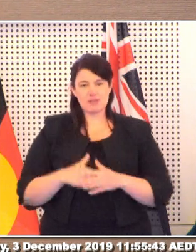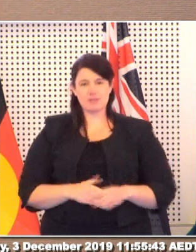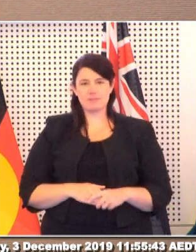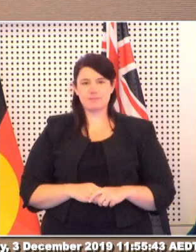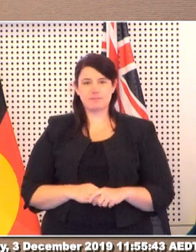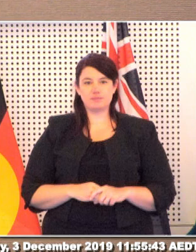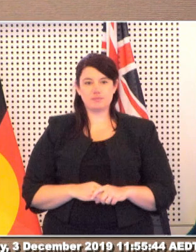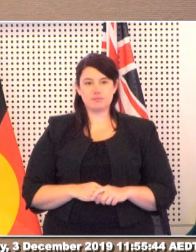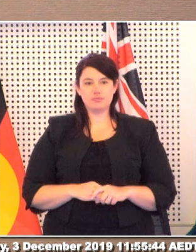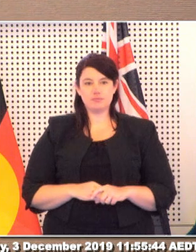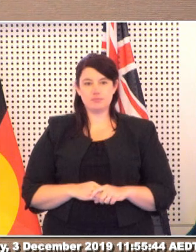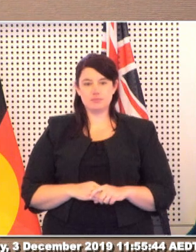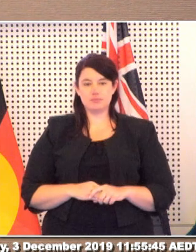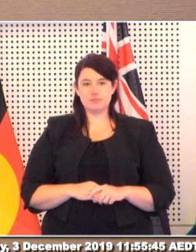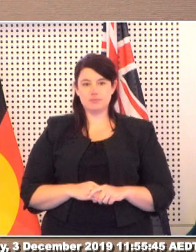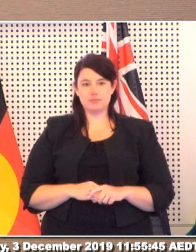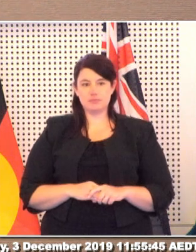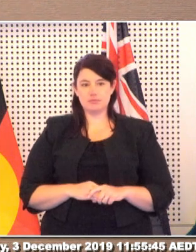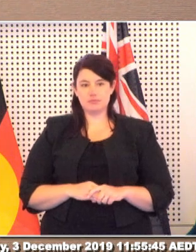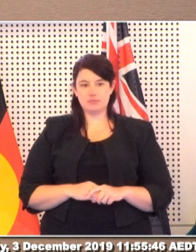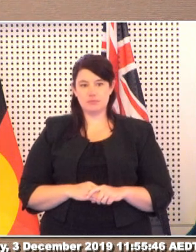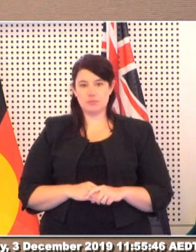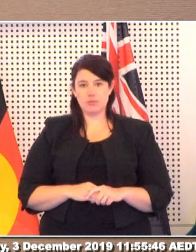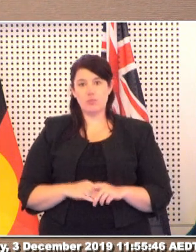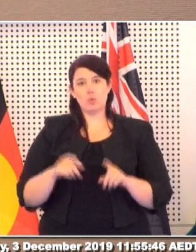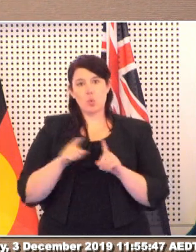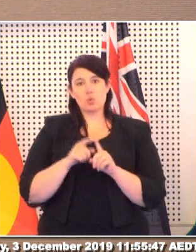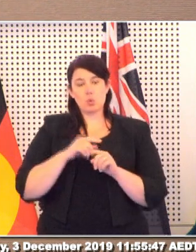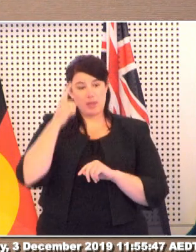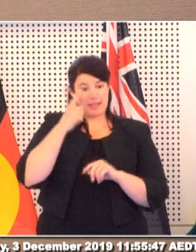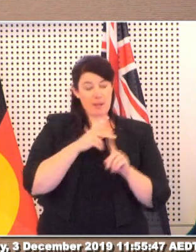It’s also about the normalisation of violence, abuse and neglect over time and